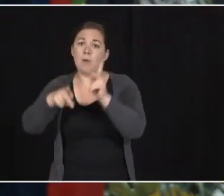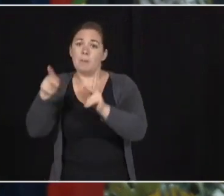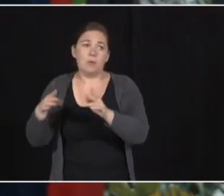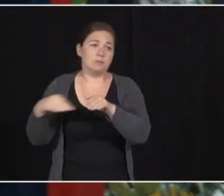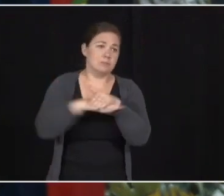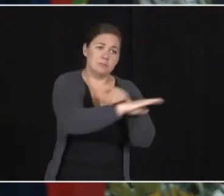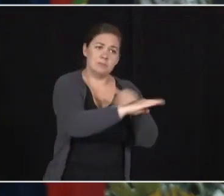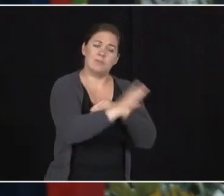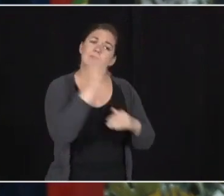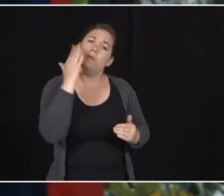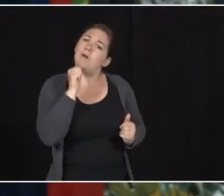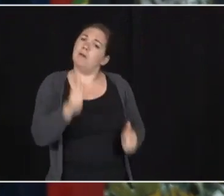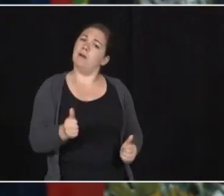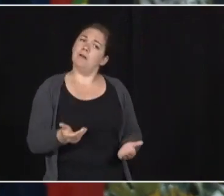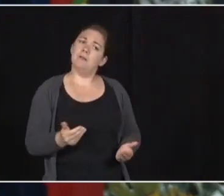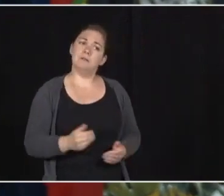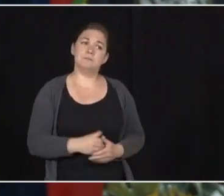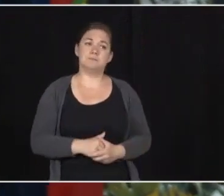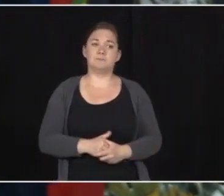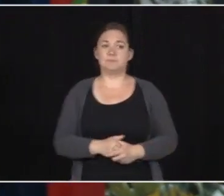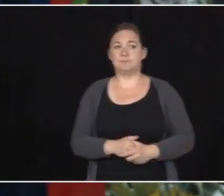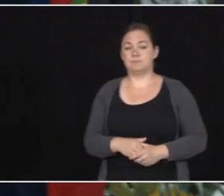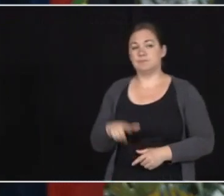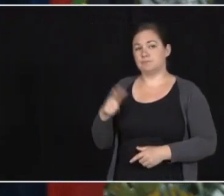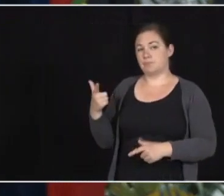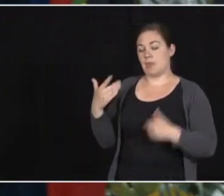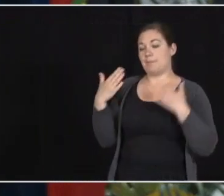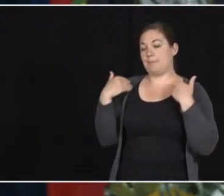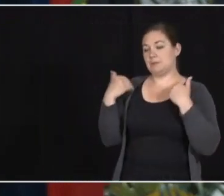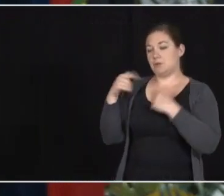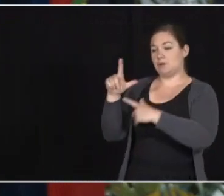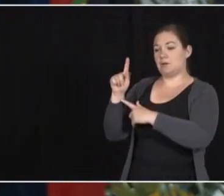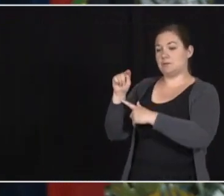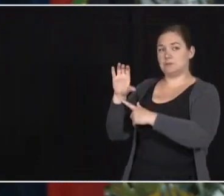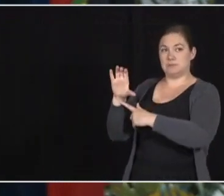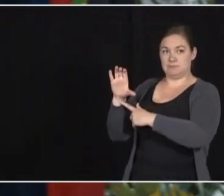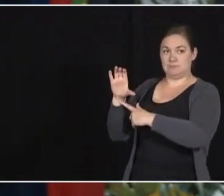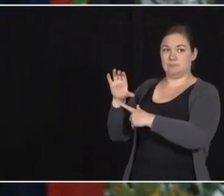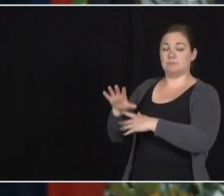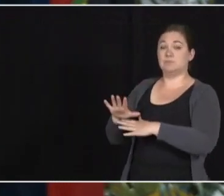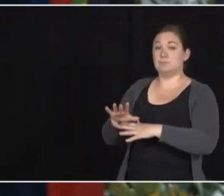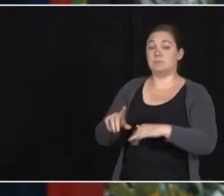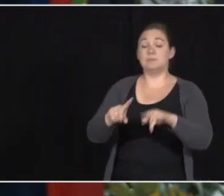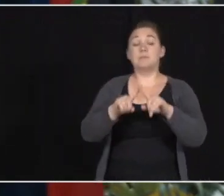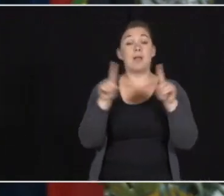but we were getting everyone to get in there that were willing to go in.